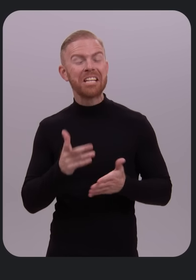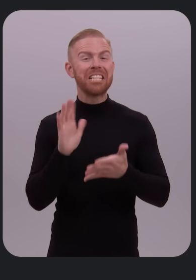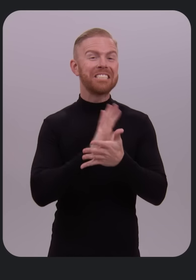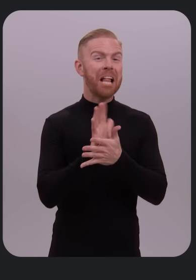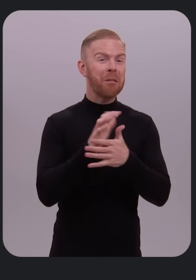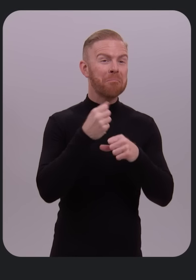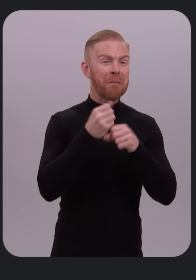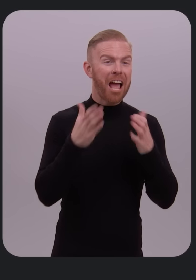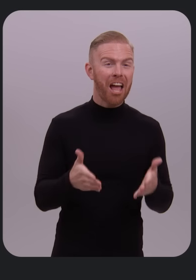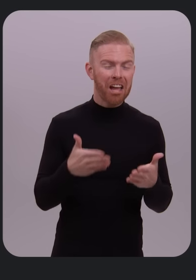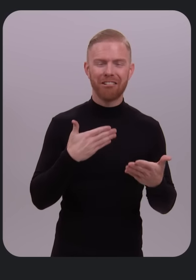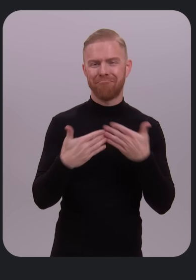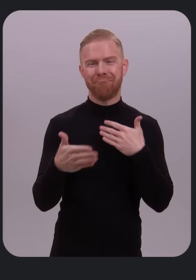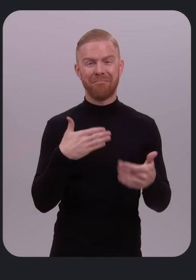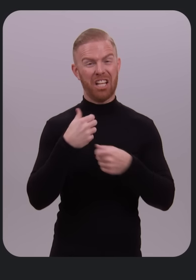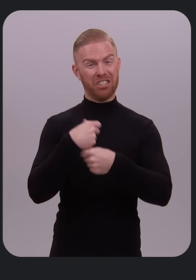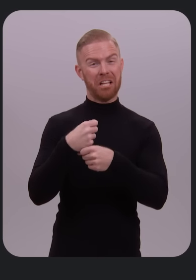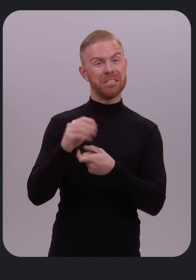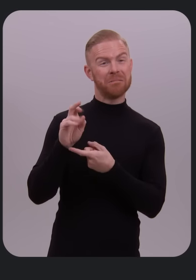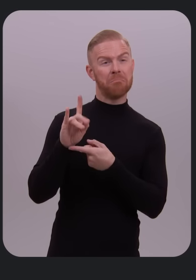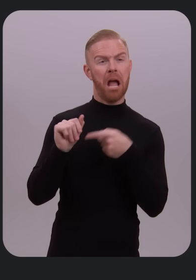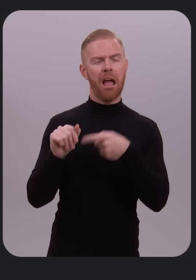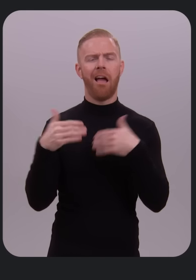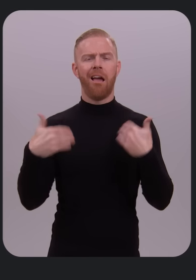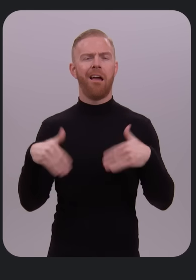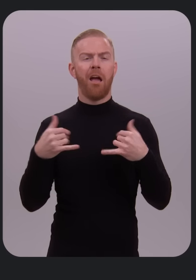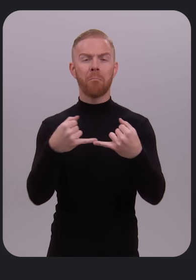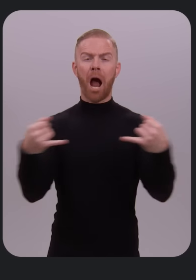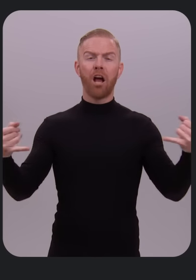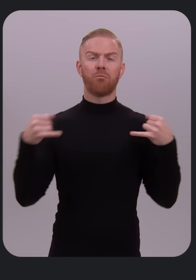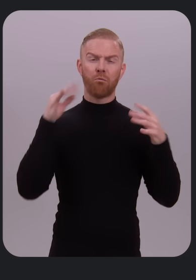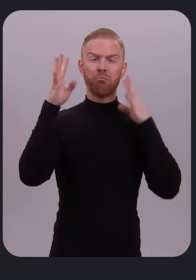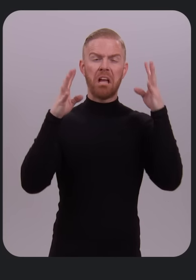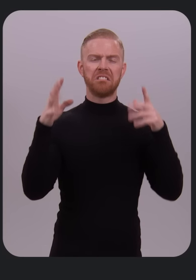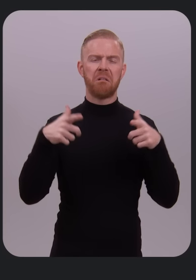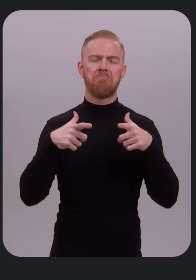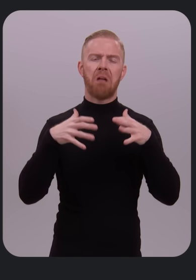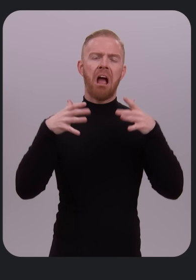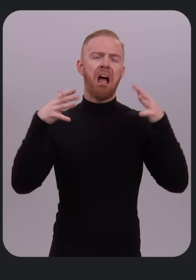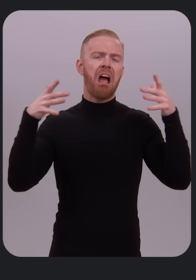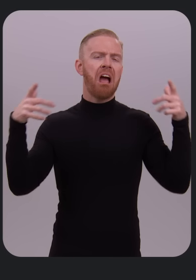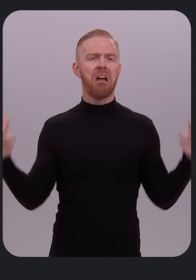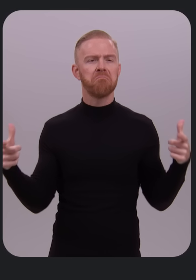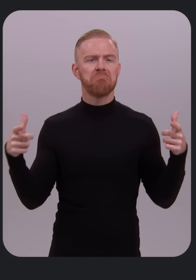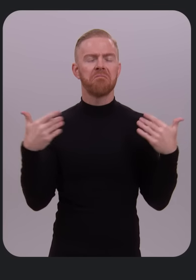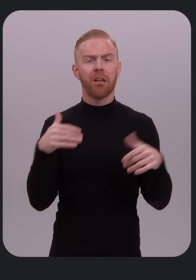generative media is expanding the boundaries of creativity. By working closely with the artistic community